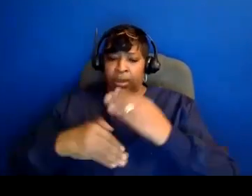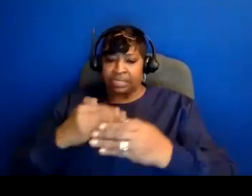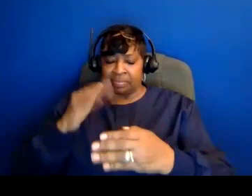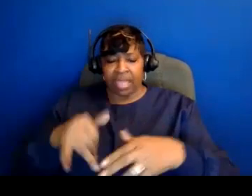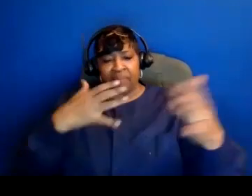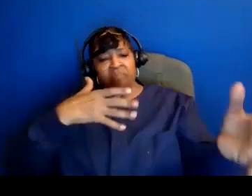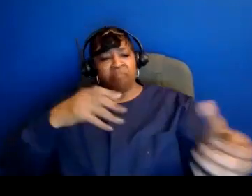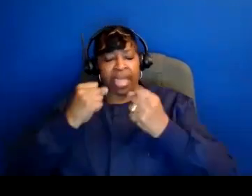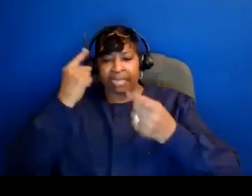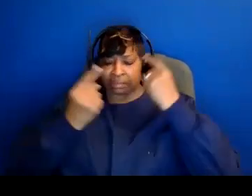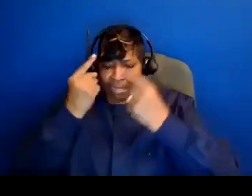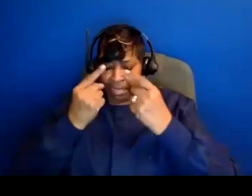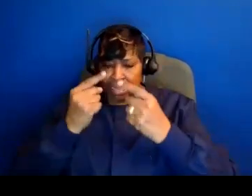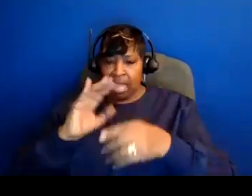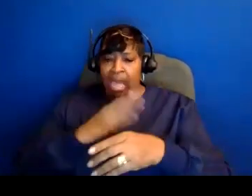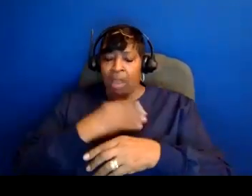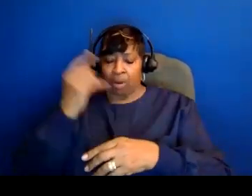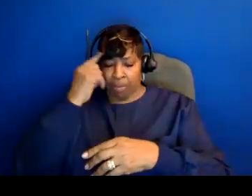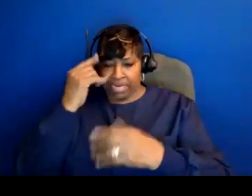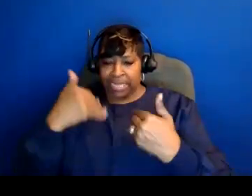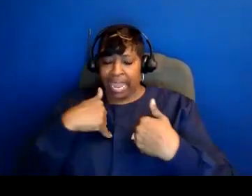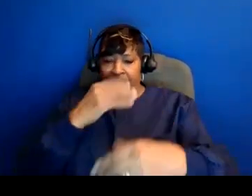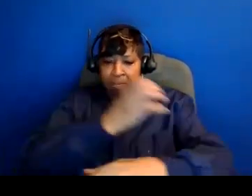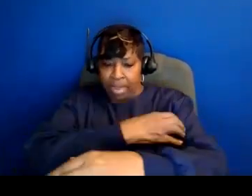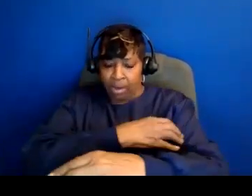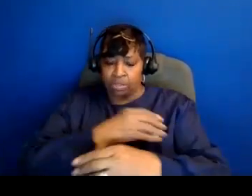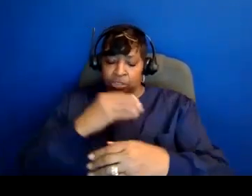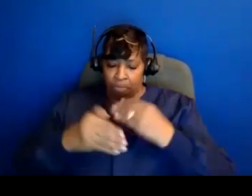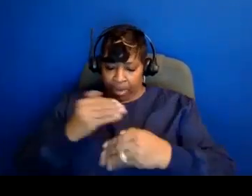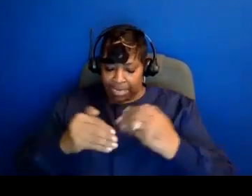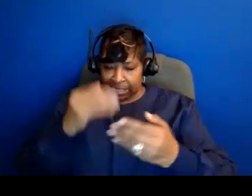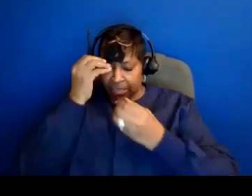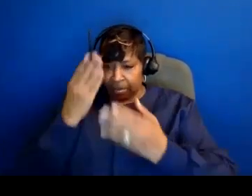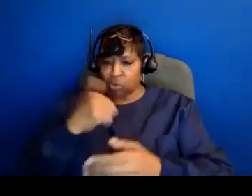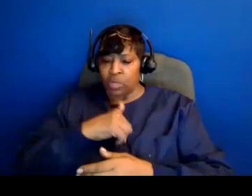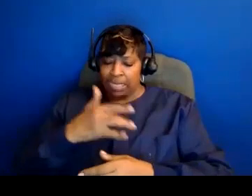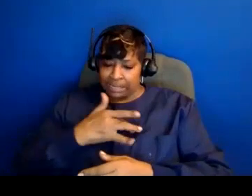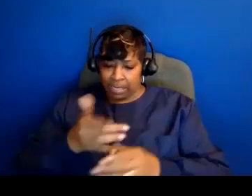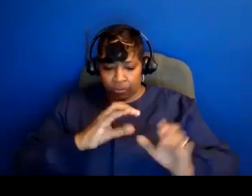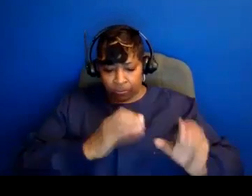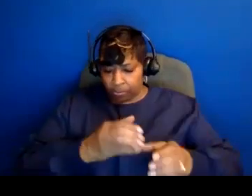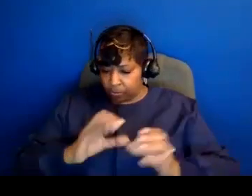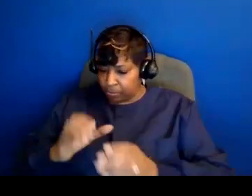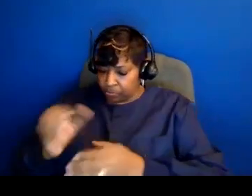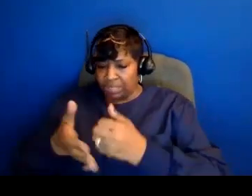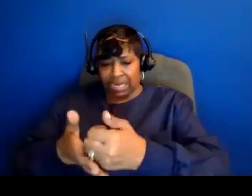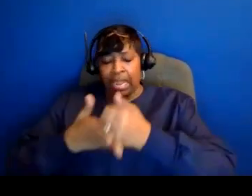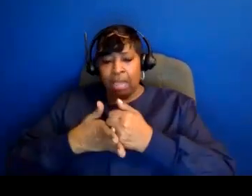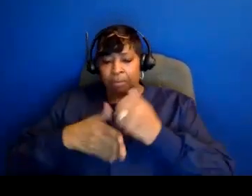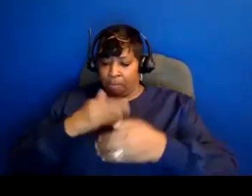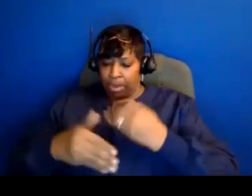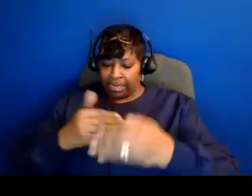lauravanpuymbrouck: our own experiences as a healthcare provider, when it comes to interactions with people, with disabilities.